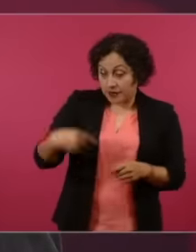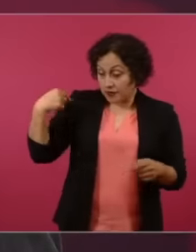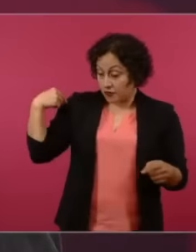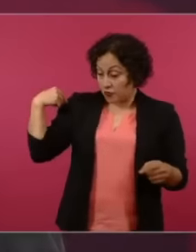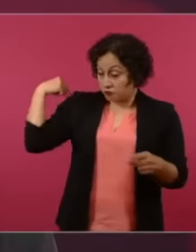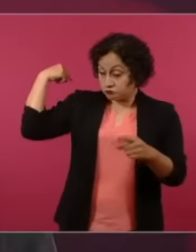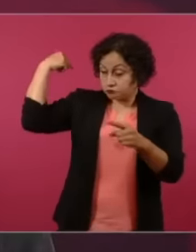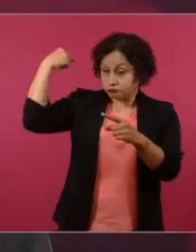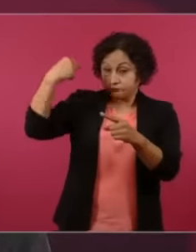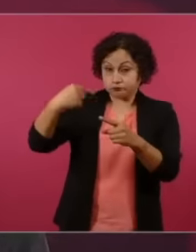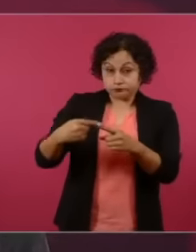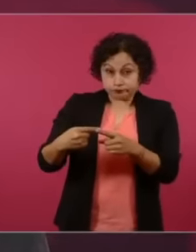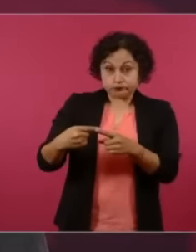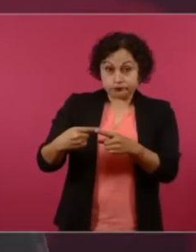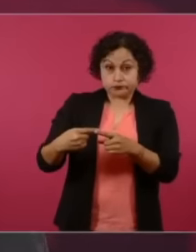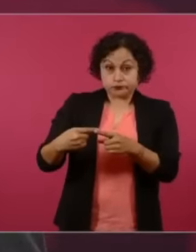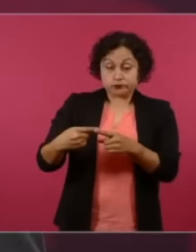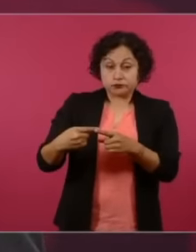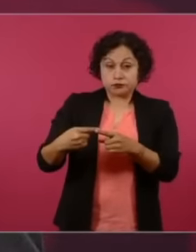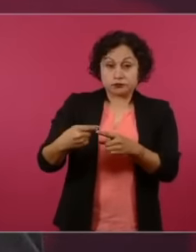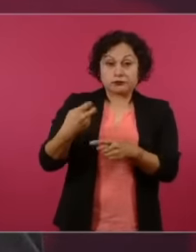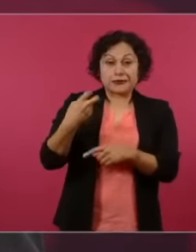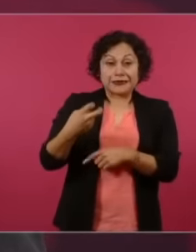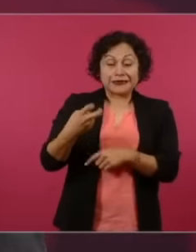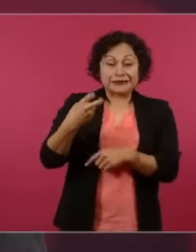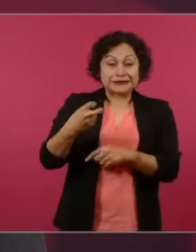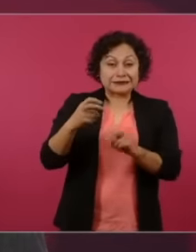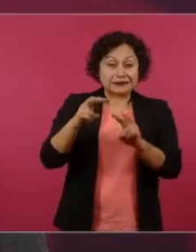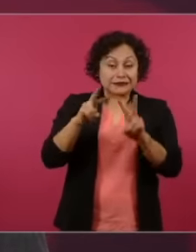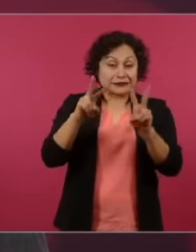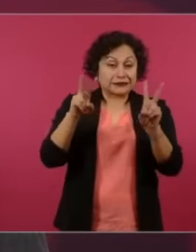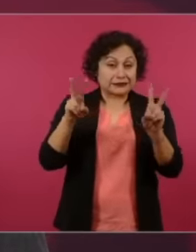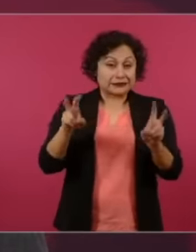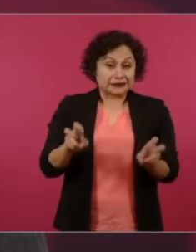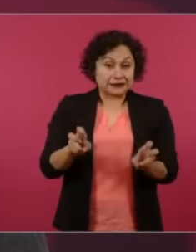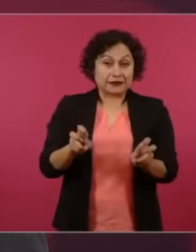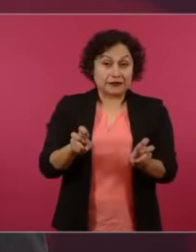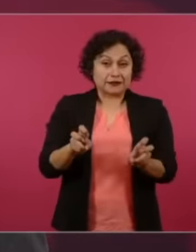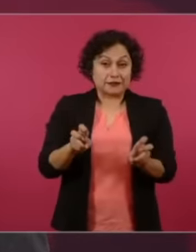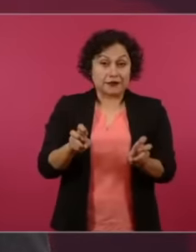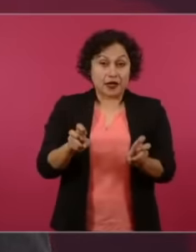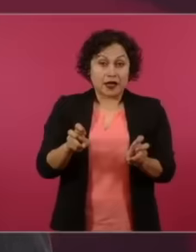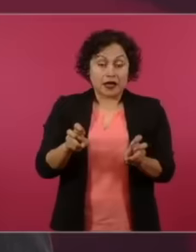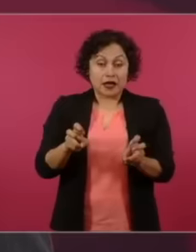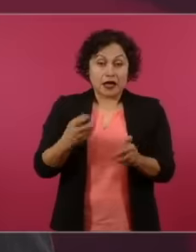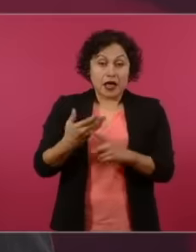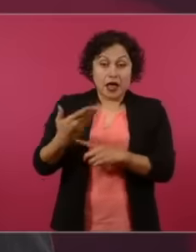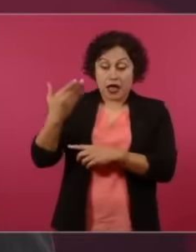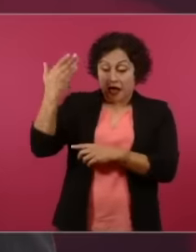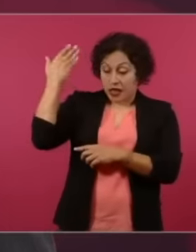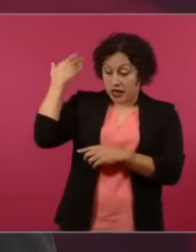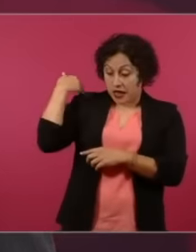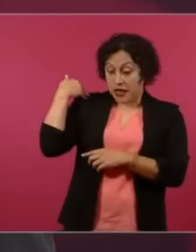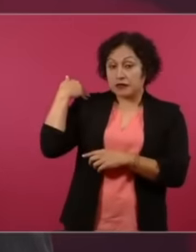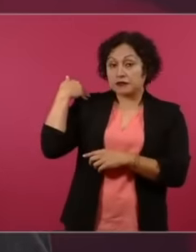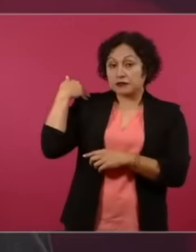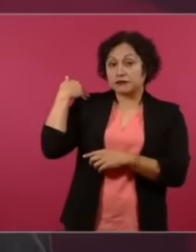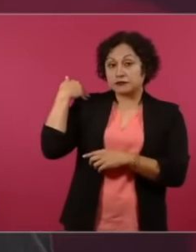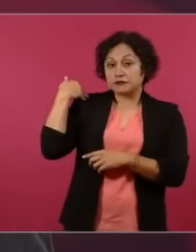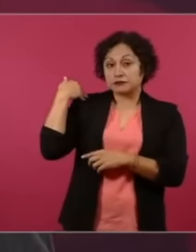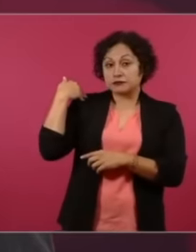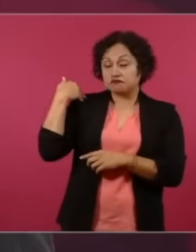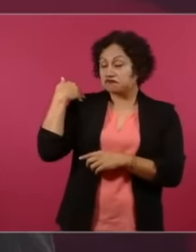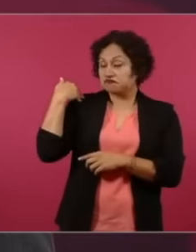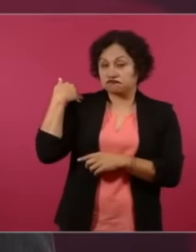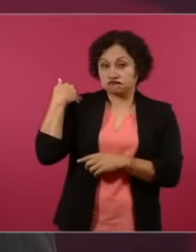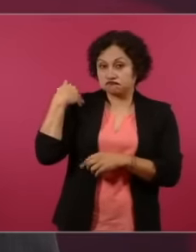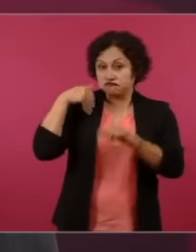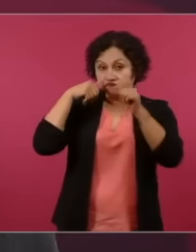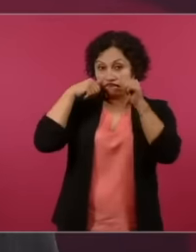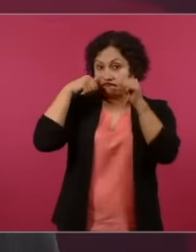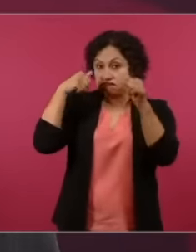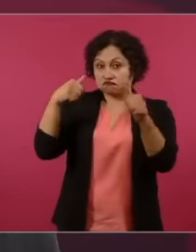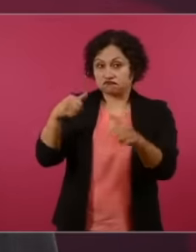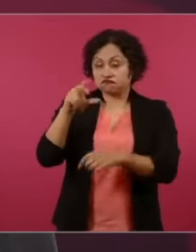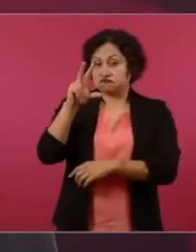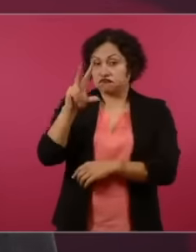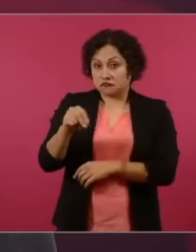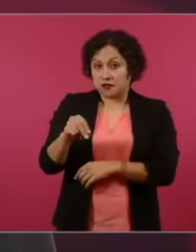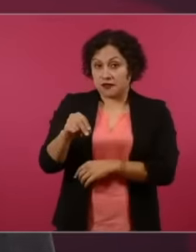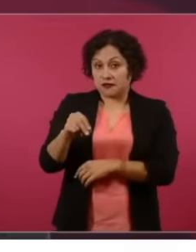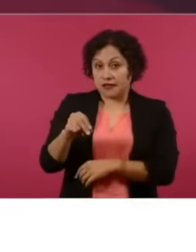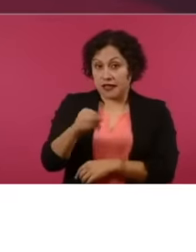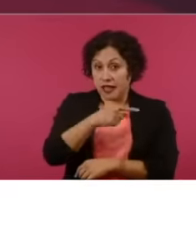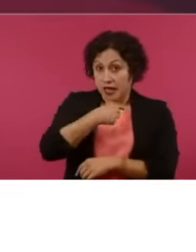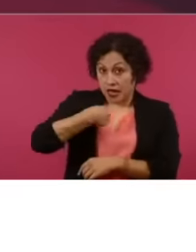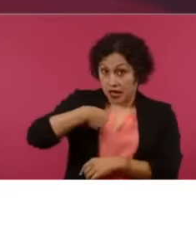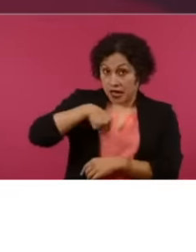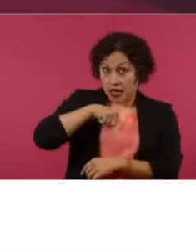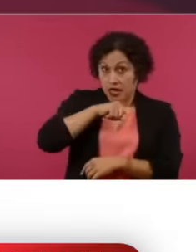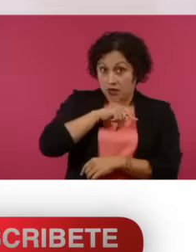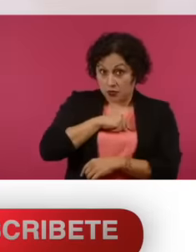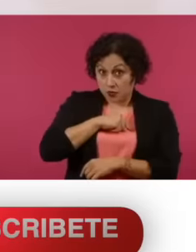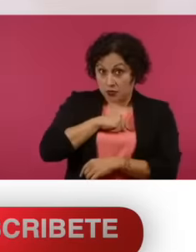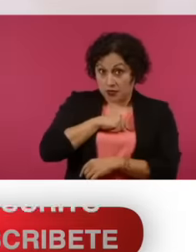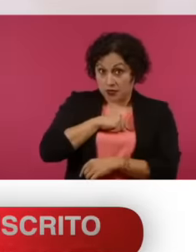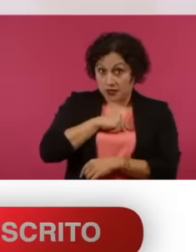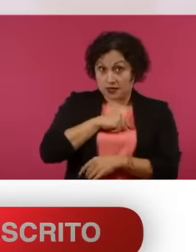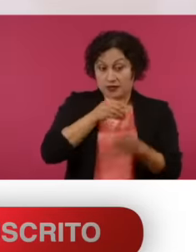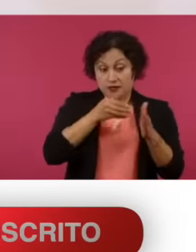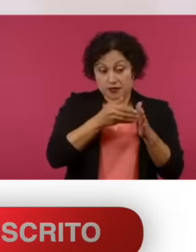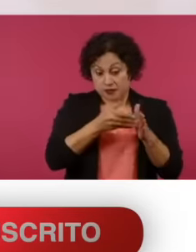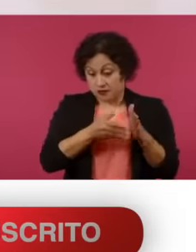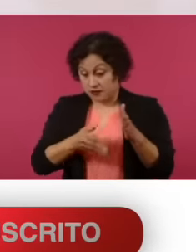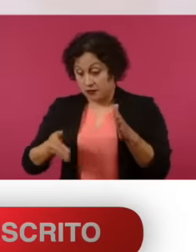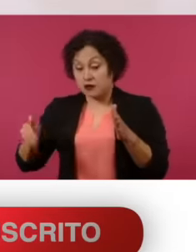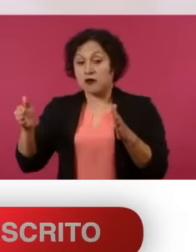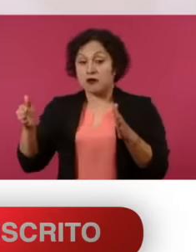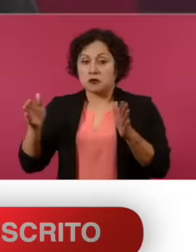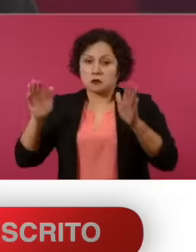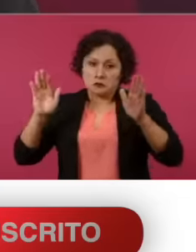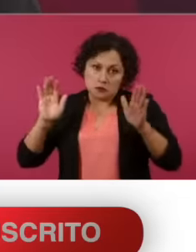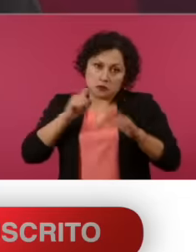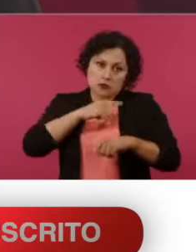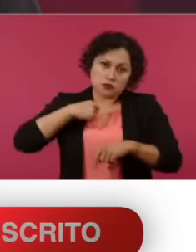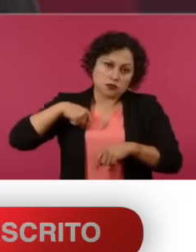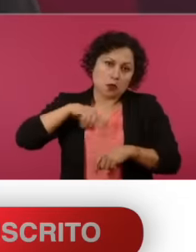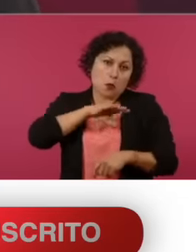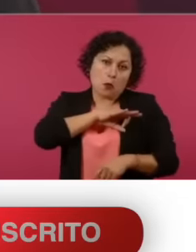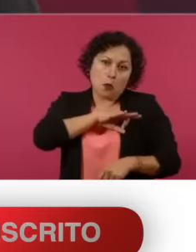had never been attended to as they deserved, even our possibilities for the elderly, never